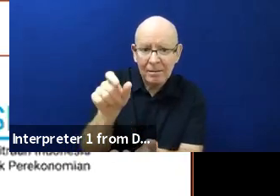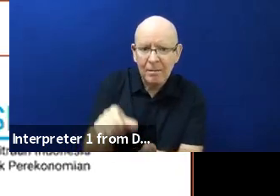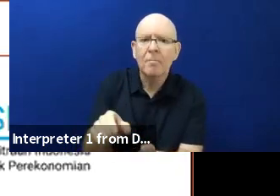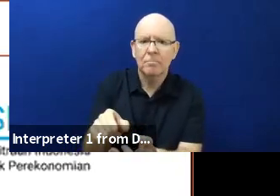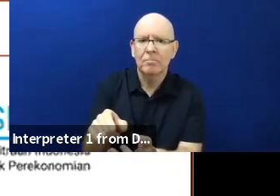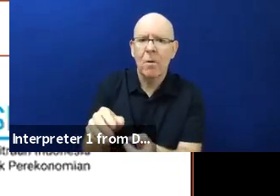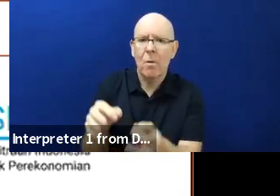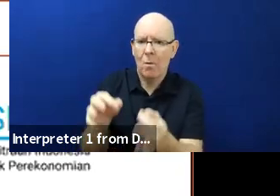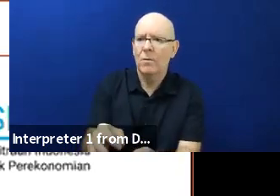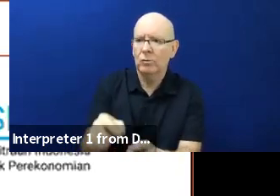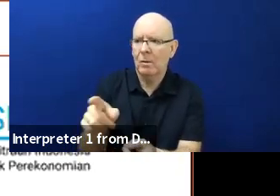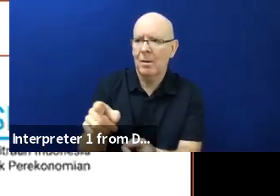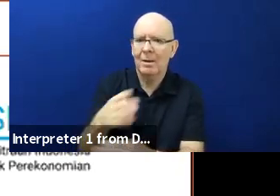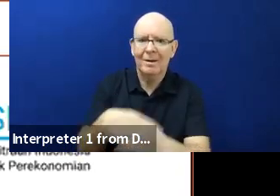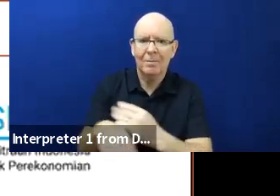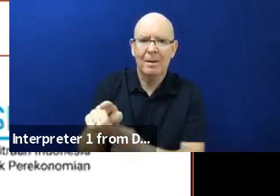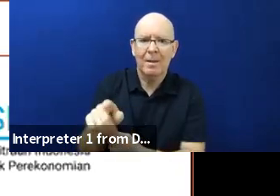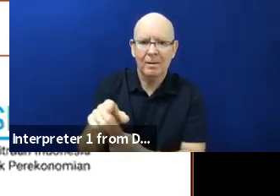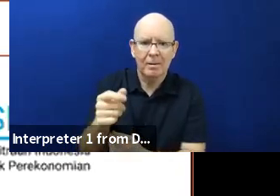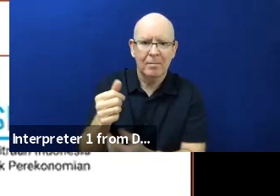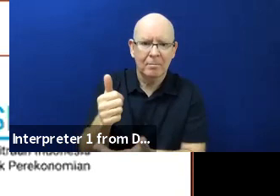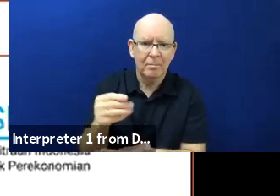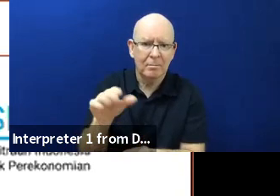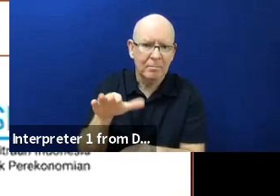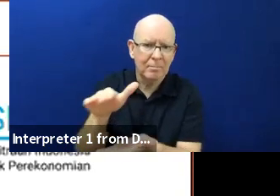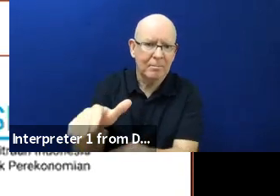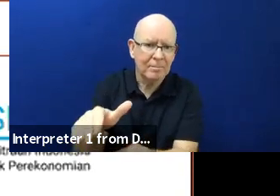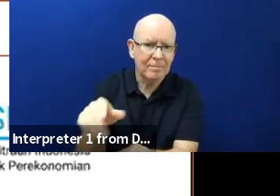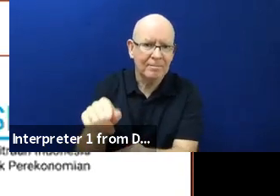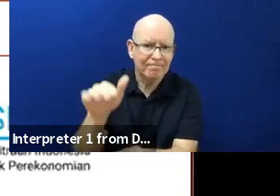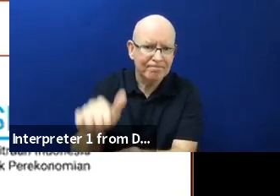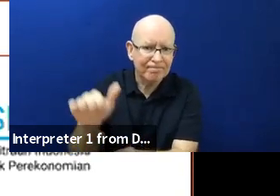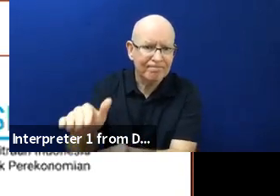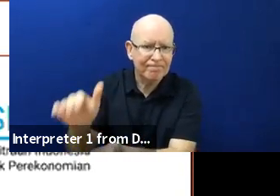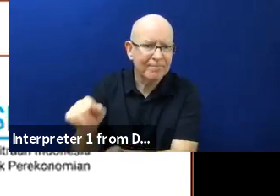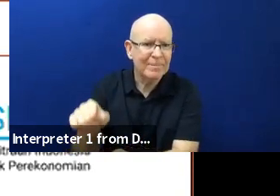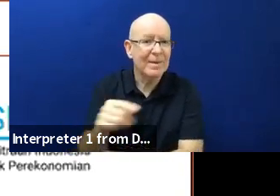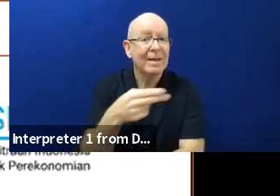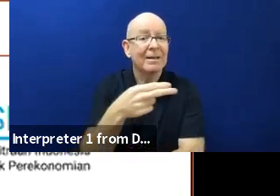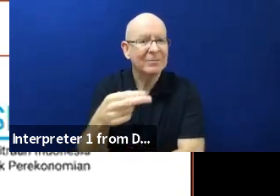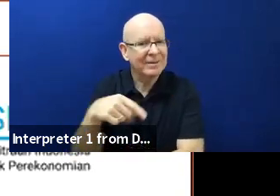approach which my colleague Ledi, will talk about shortly and this is based on inferential analysis